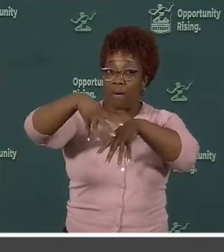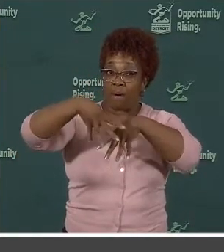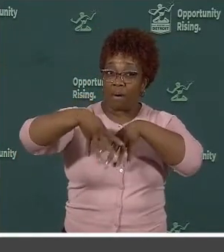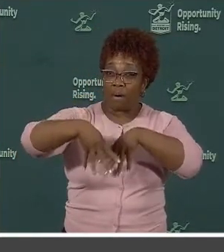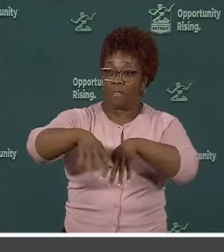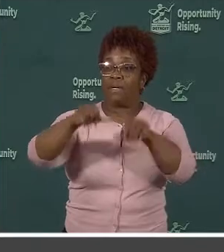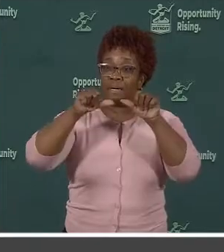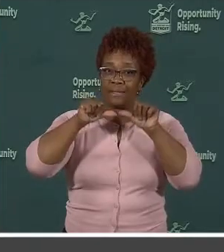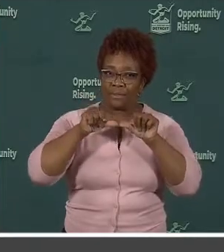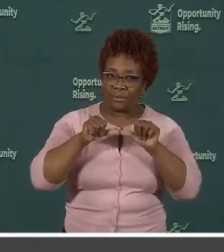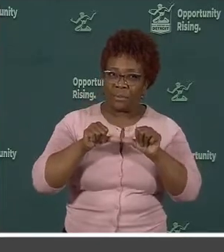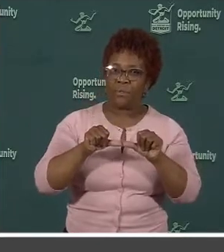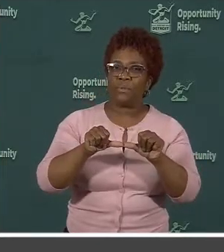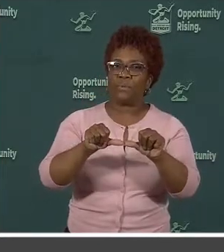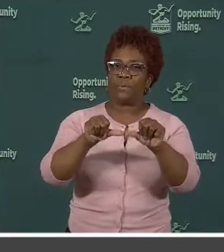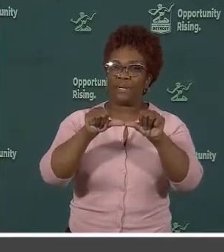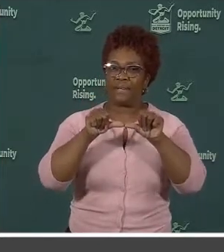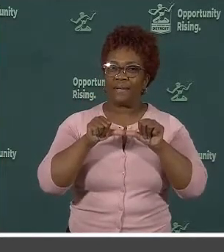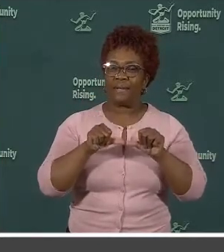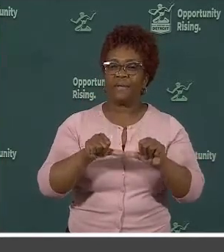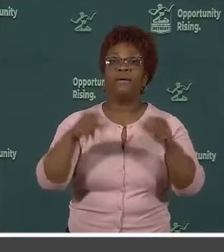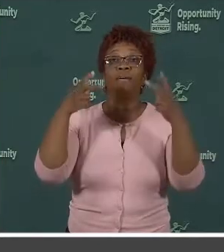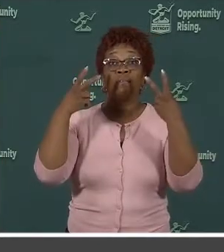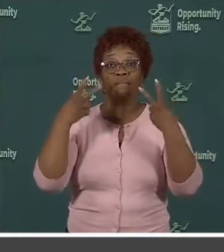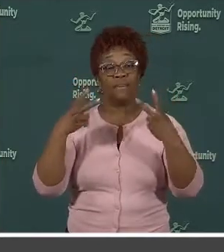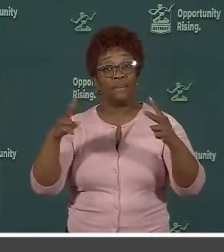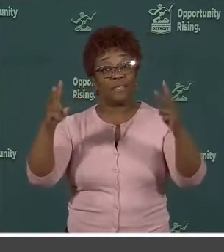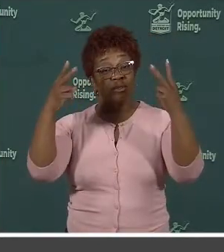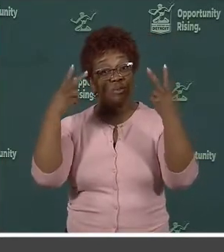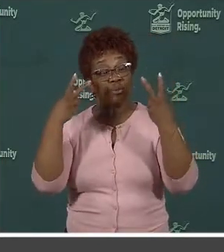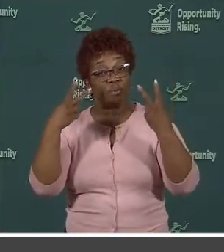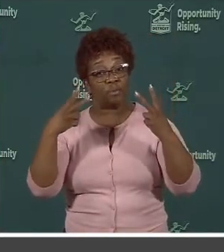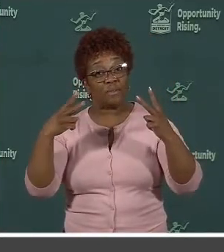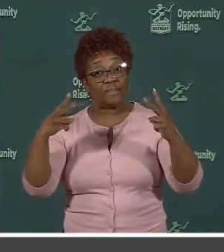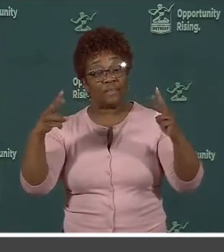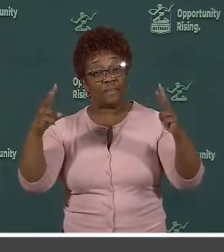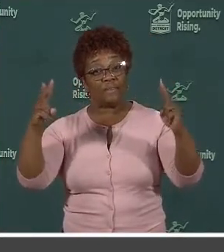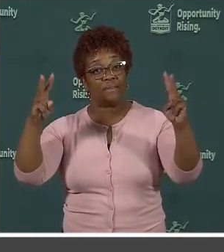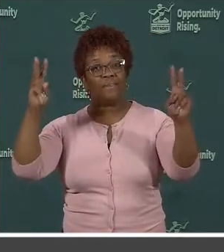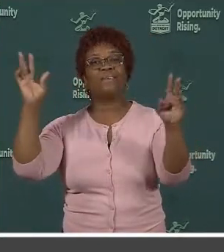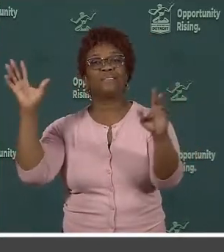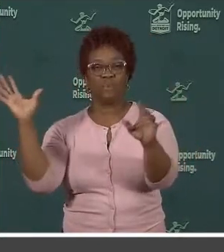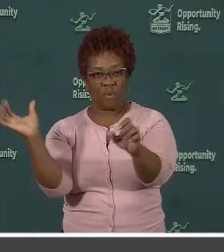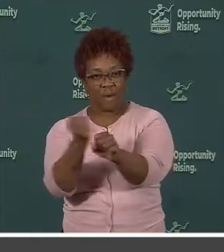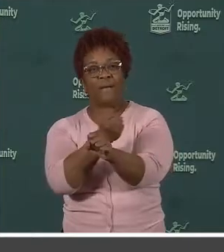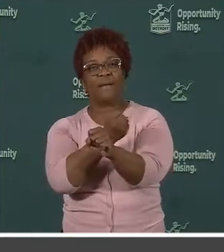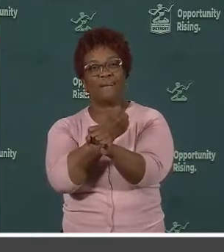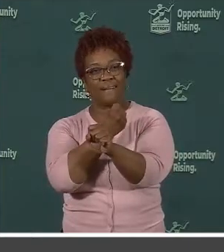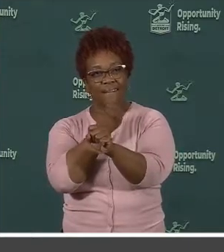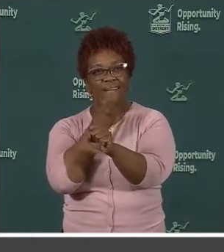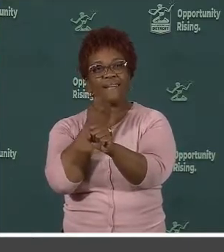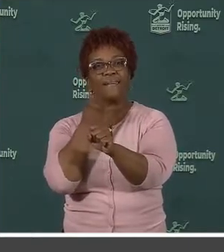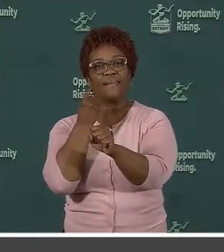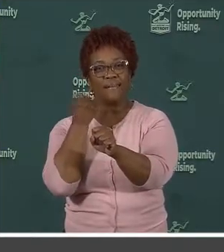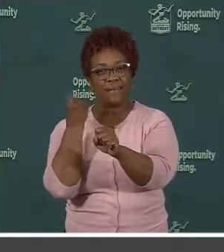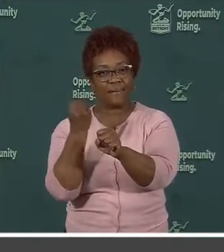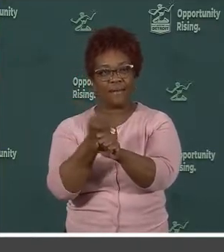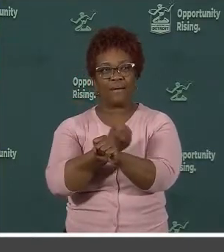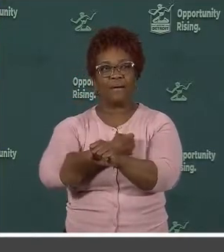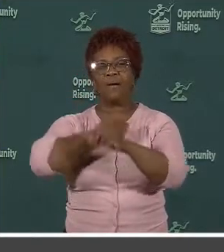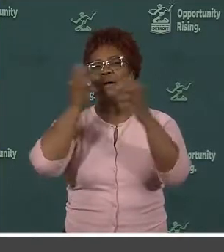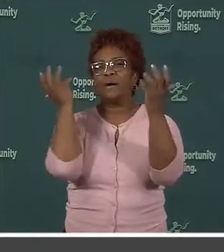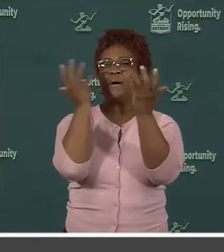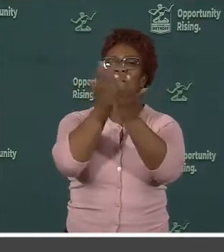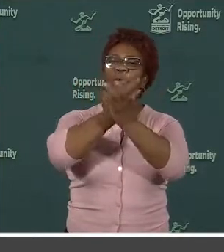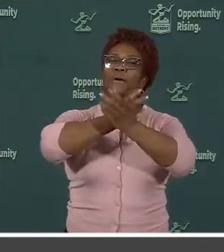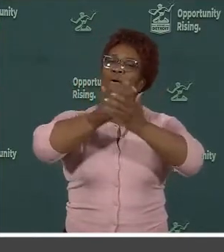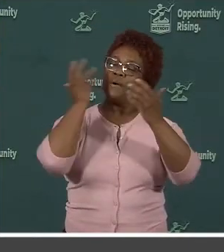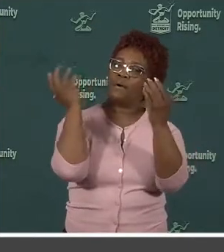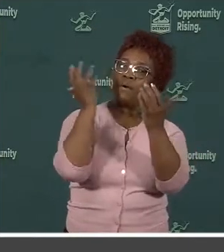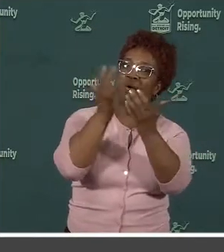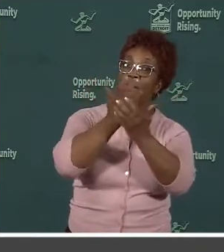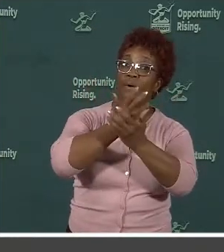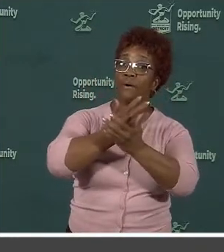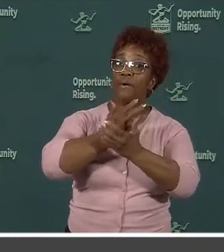VICTORY IS ONE NO LET US MARCH